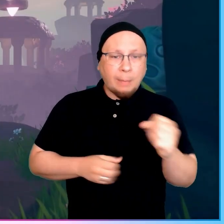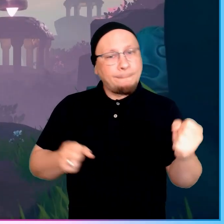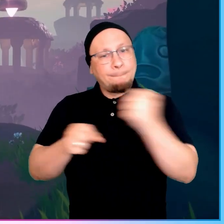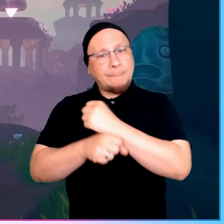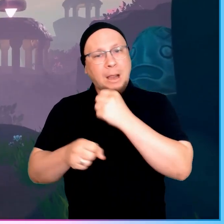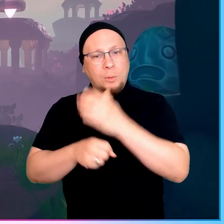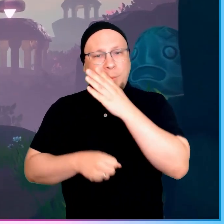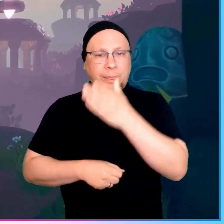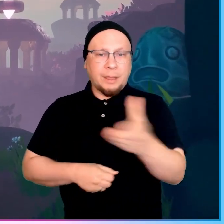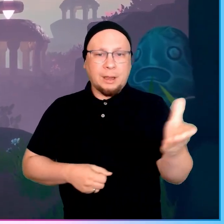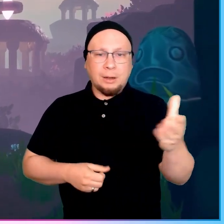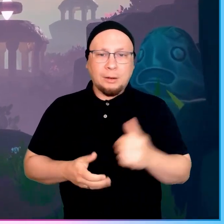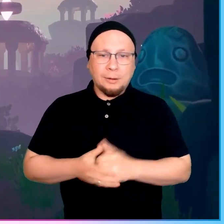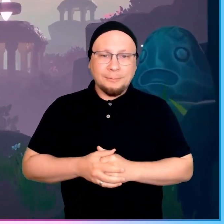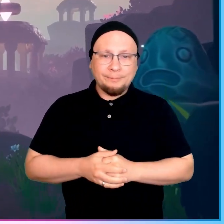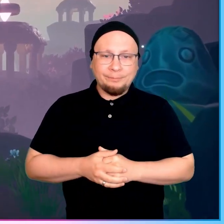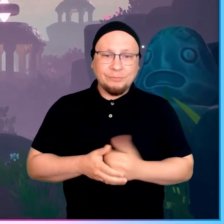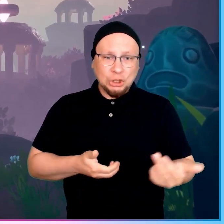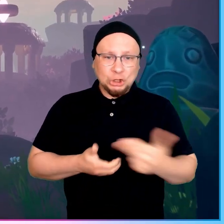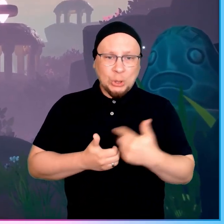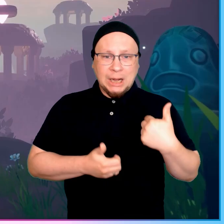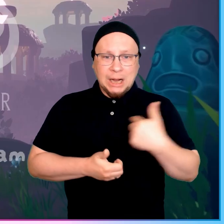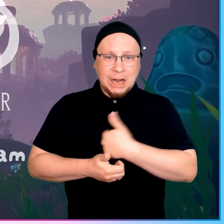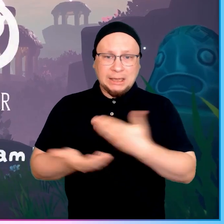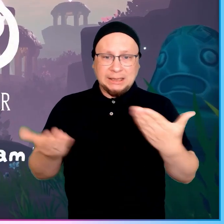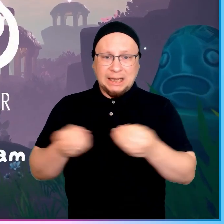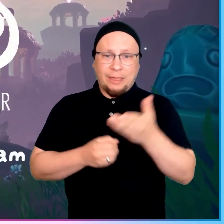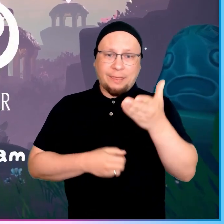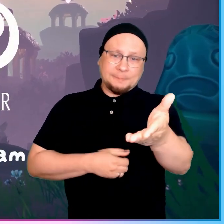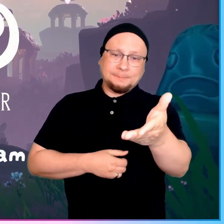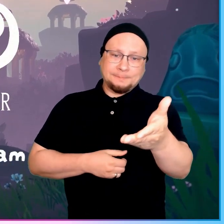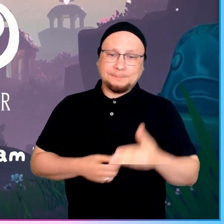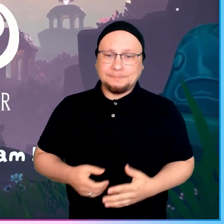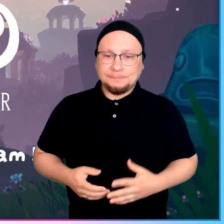Join us and uncover the secrets of the whimsical world of Wéko The Mask Gatherer.